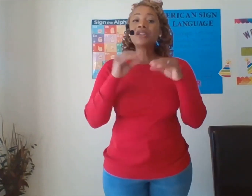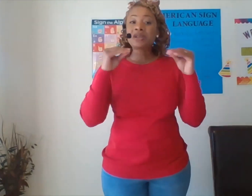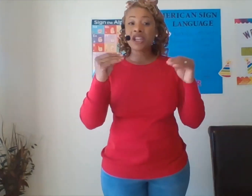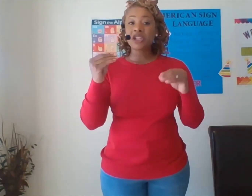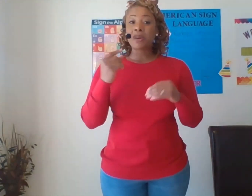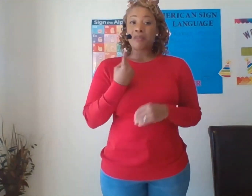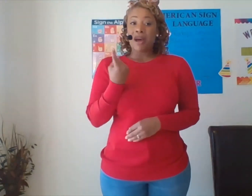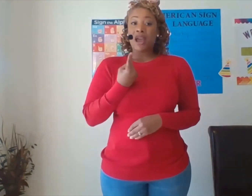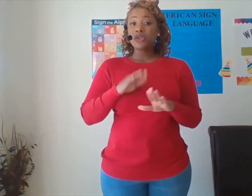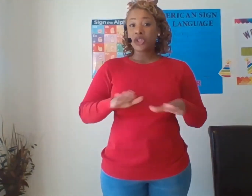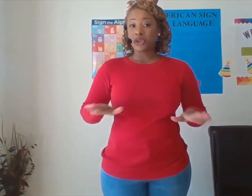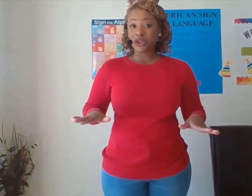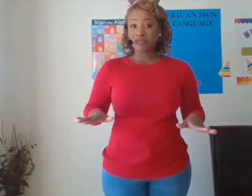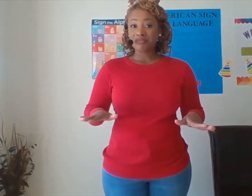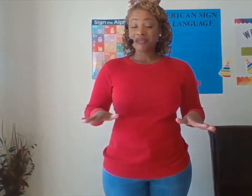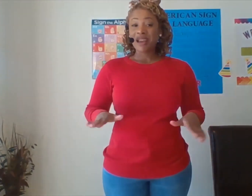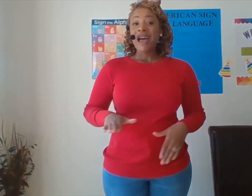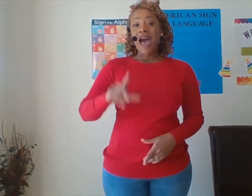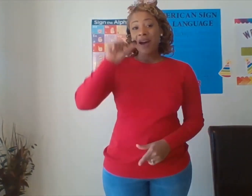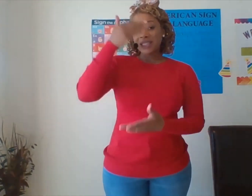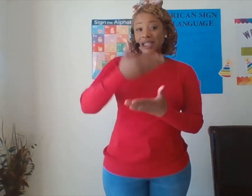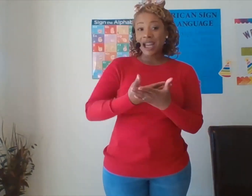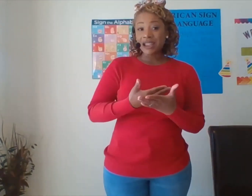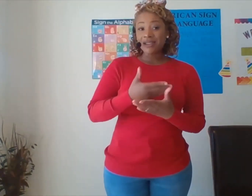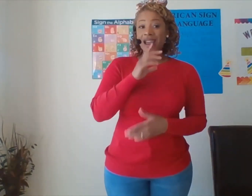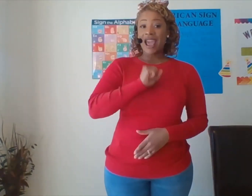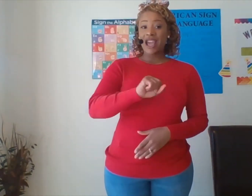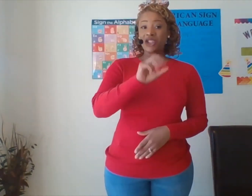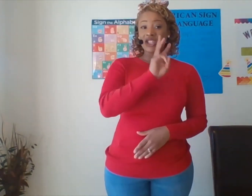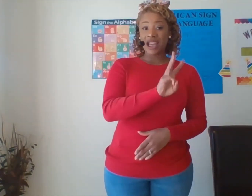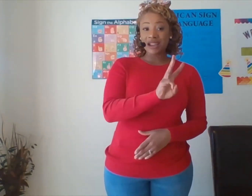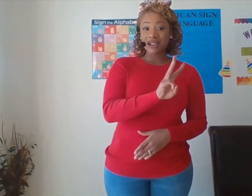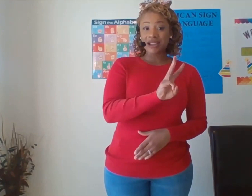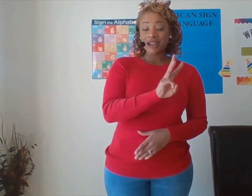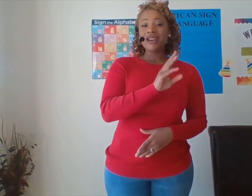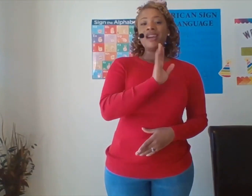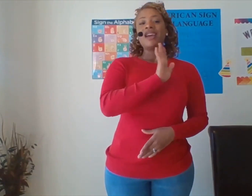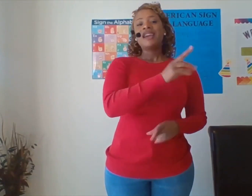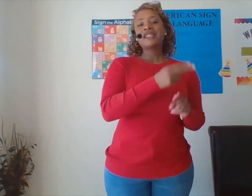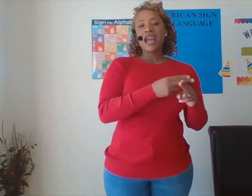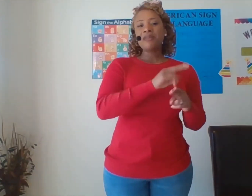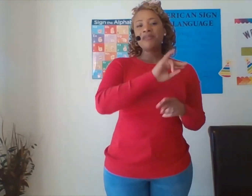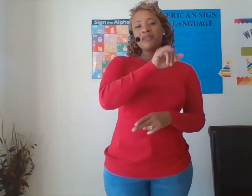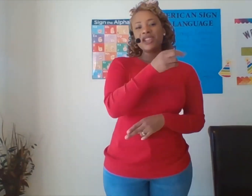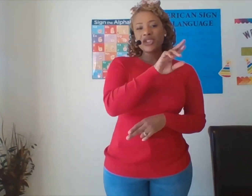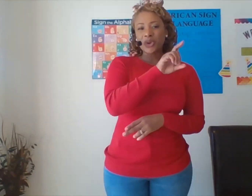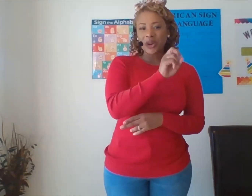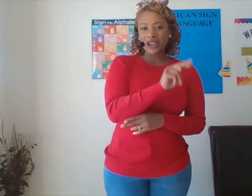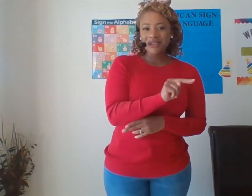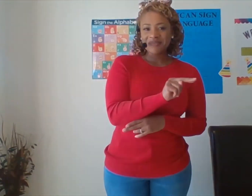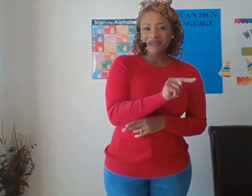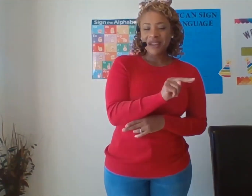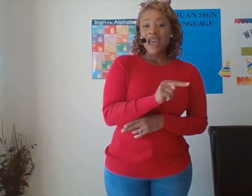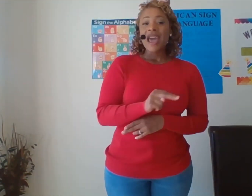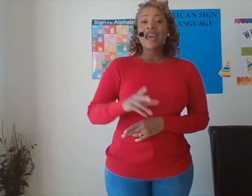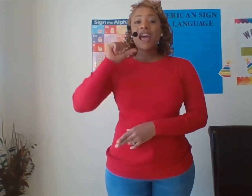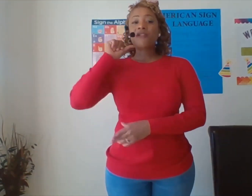teach my own children I have a son aged 6 his name is Jordan and I have a